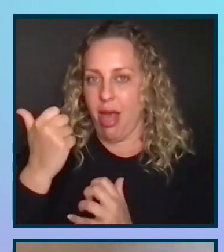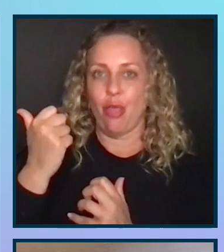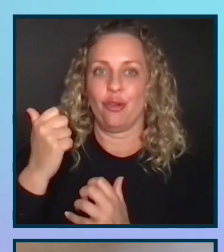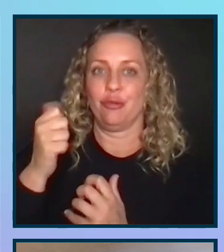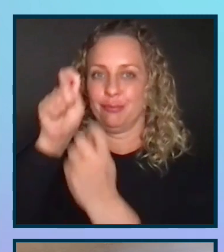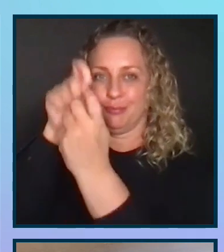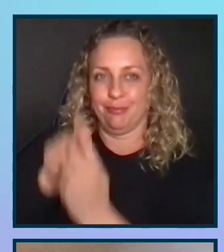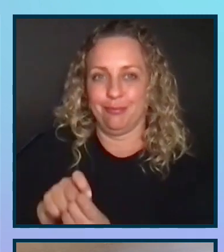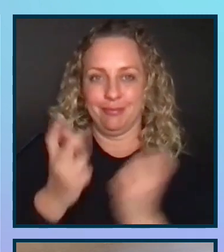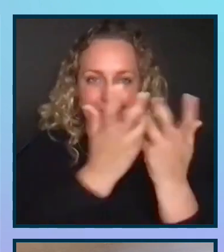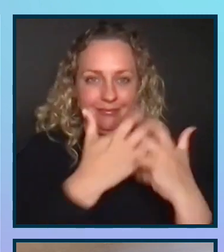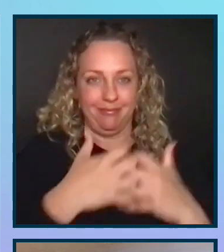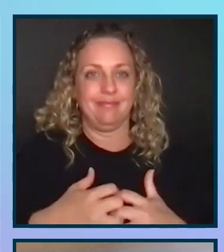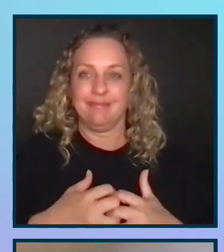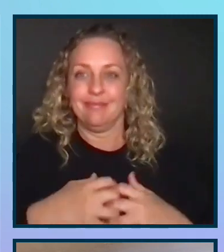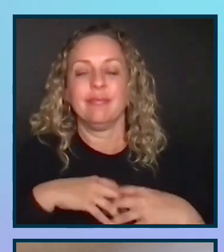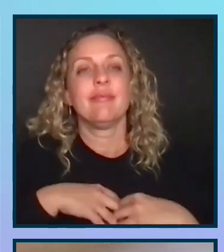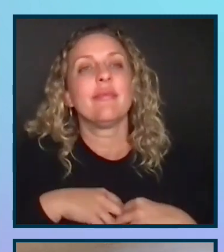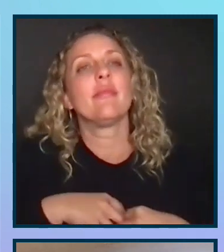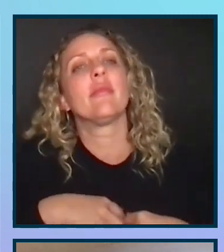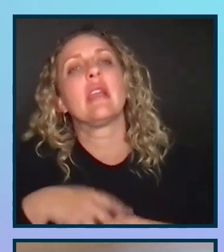Instead of designing brochures and booklets,